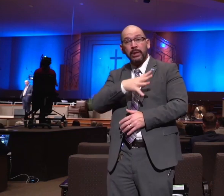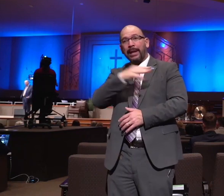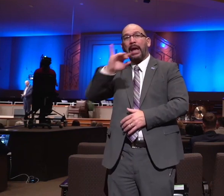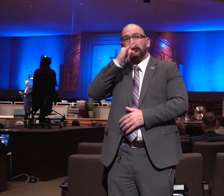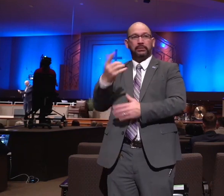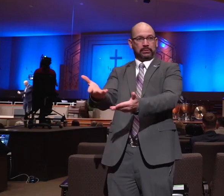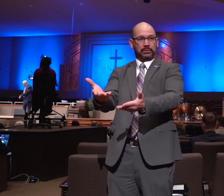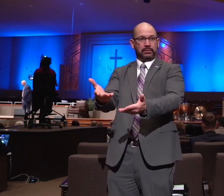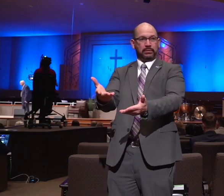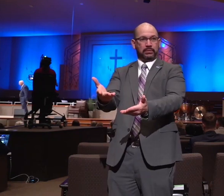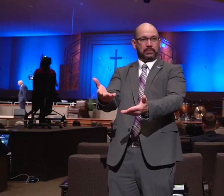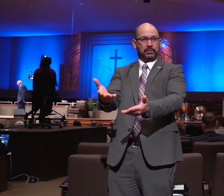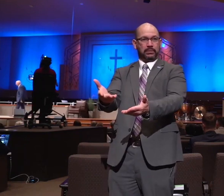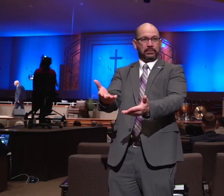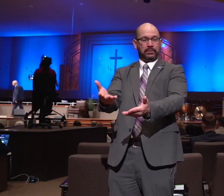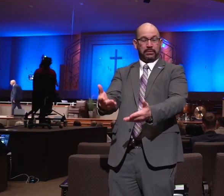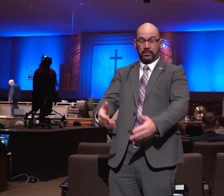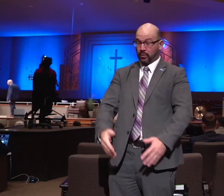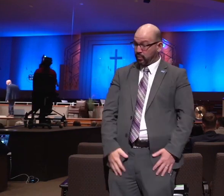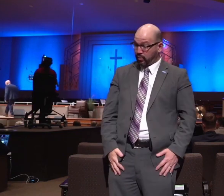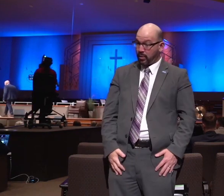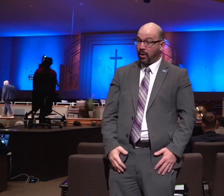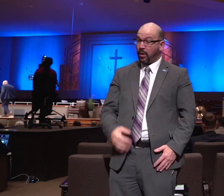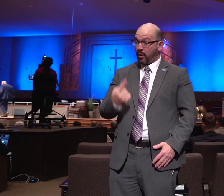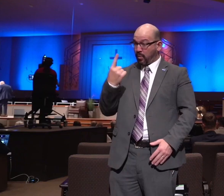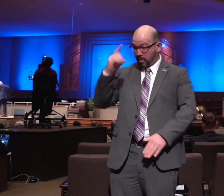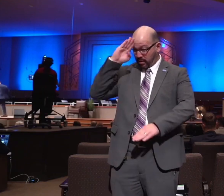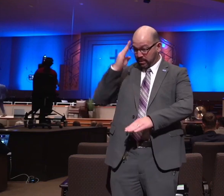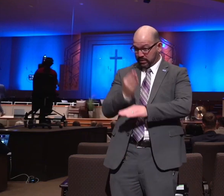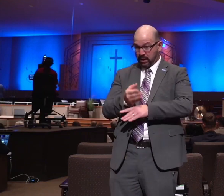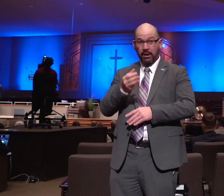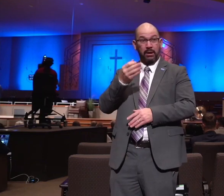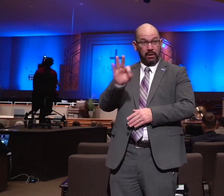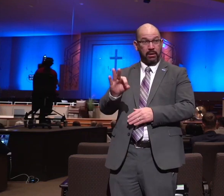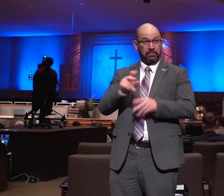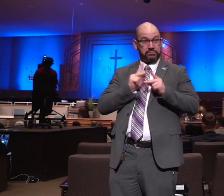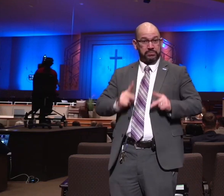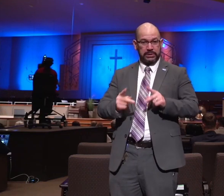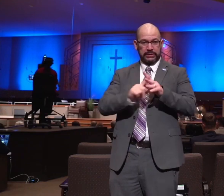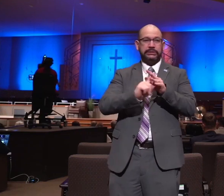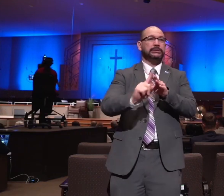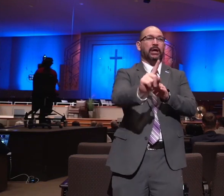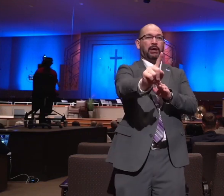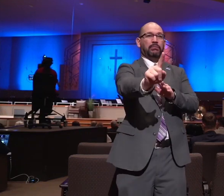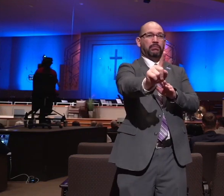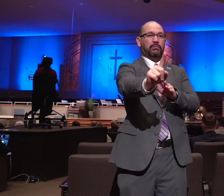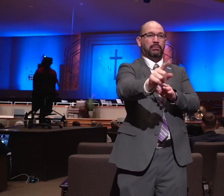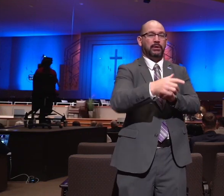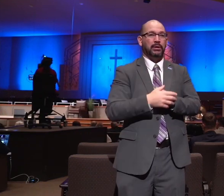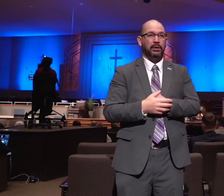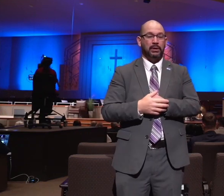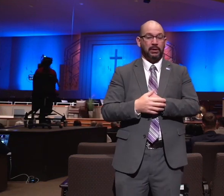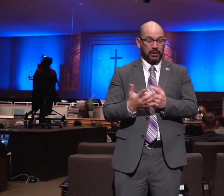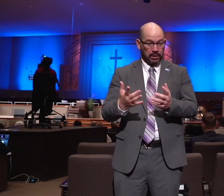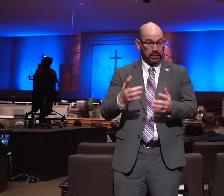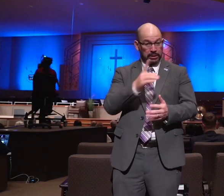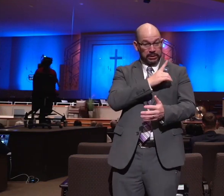one of Ahimelech’s sons escapes and where David is right now